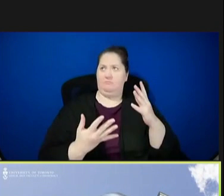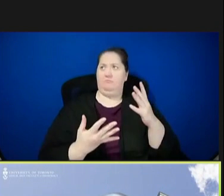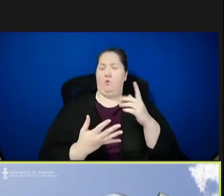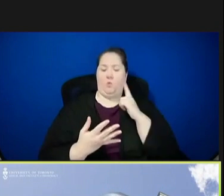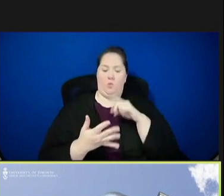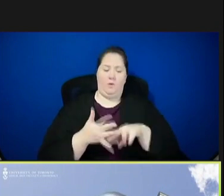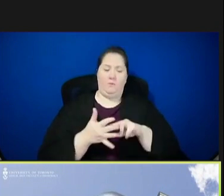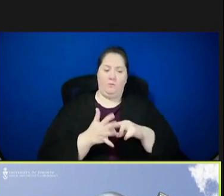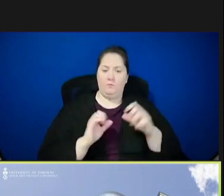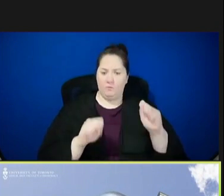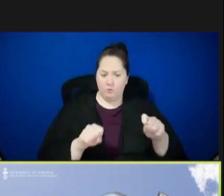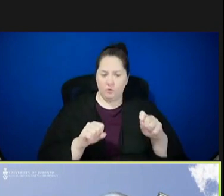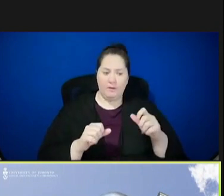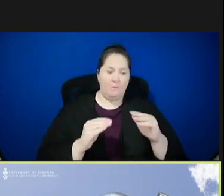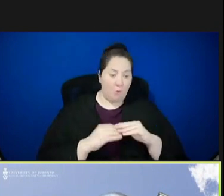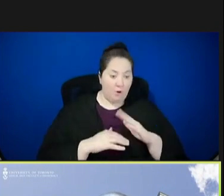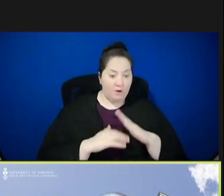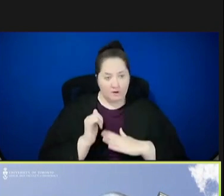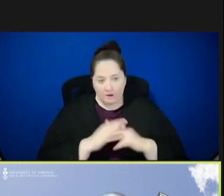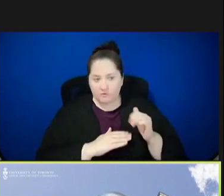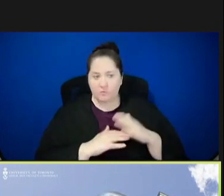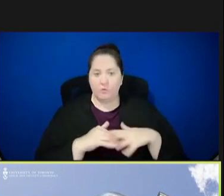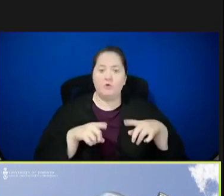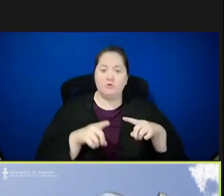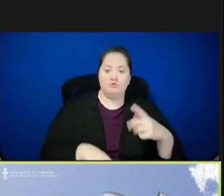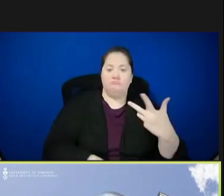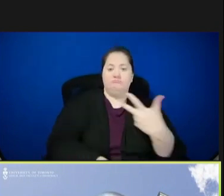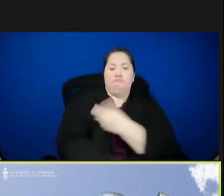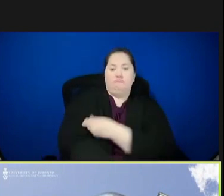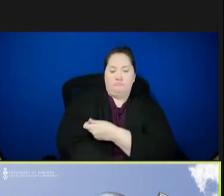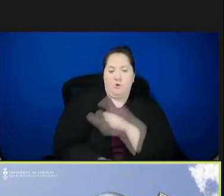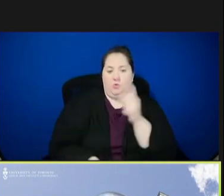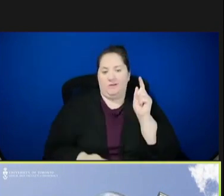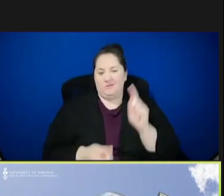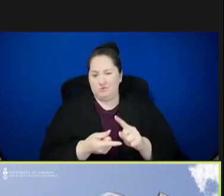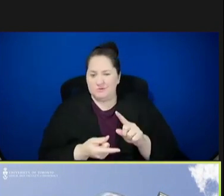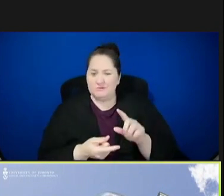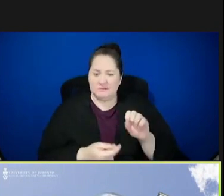can do to make people more comfortable during vaccination and reduce these side effects.